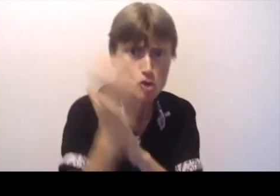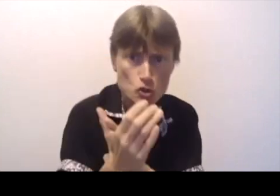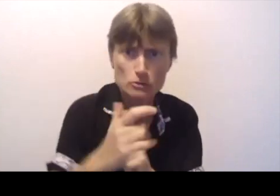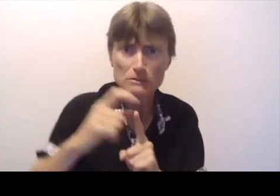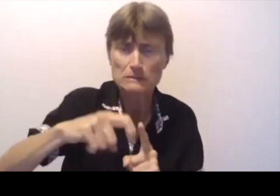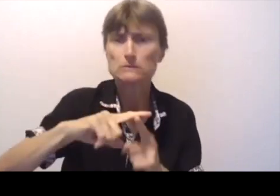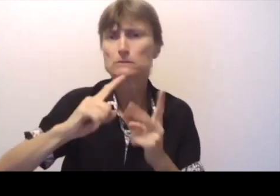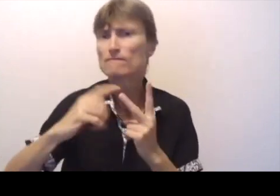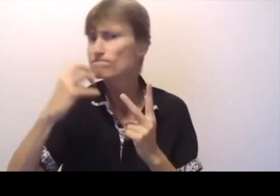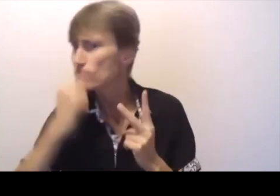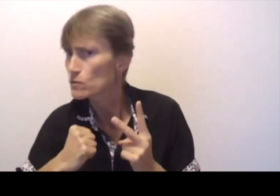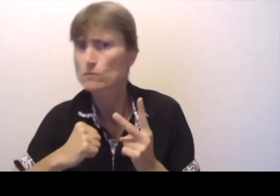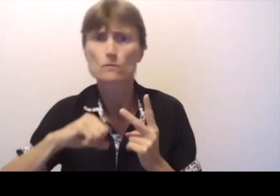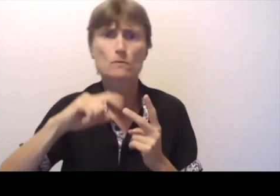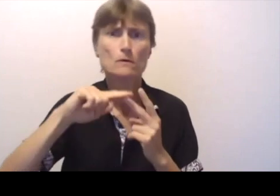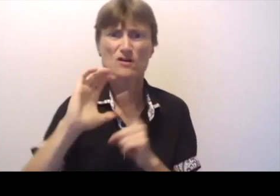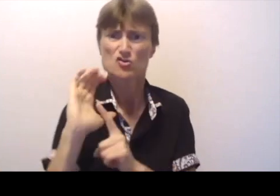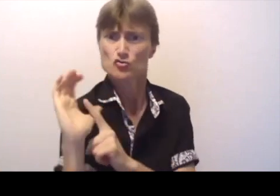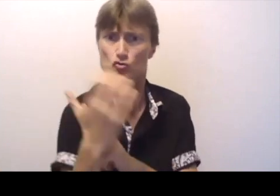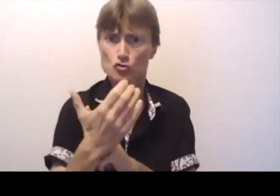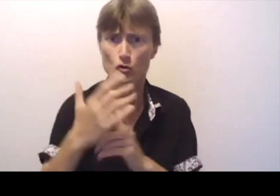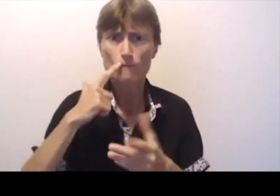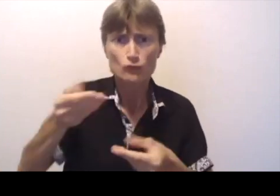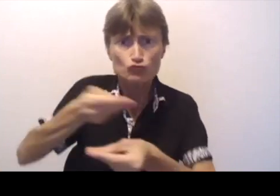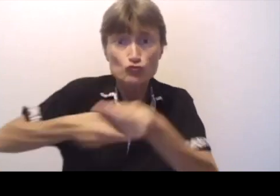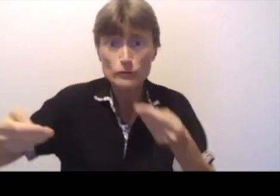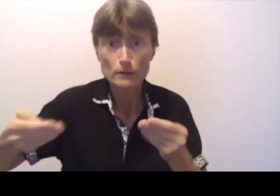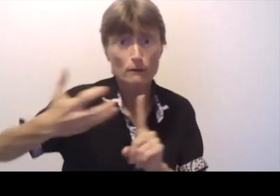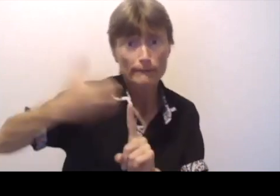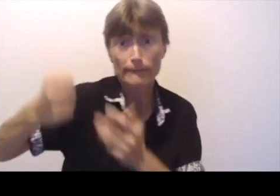cultural diplomacy and culture trade currently she's the executive director